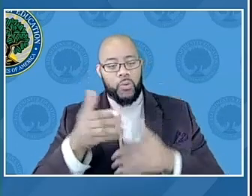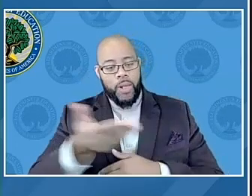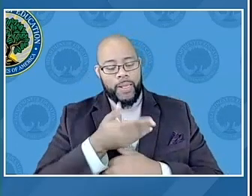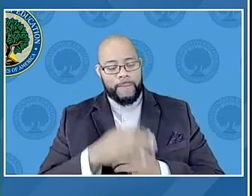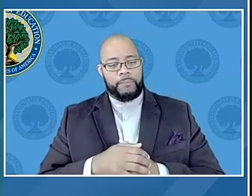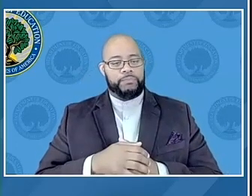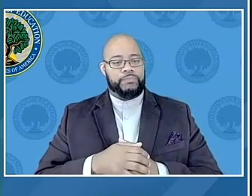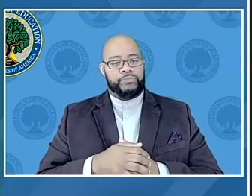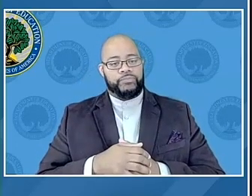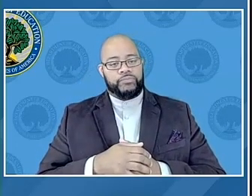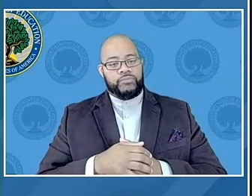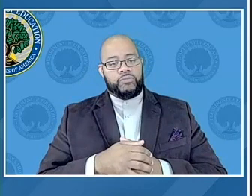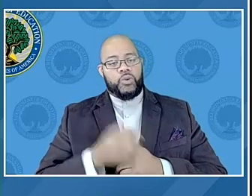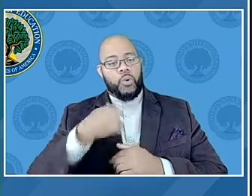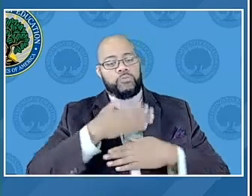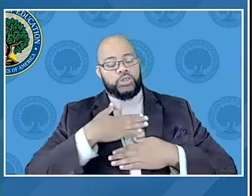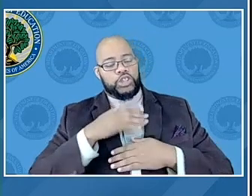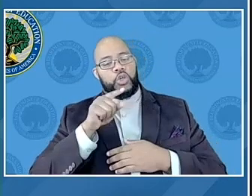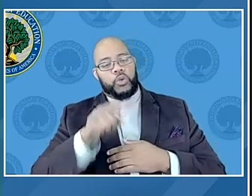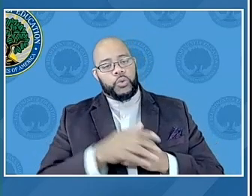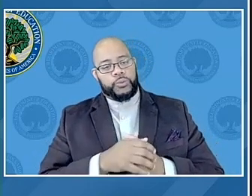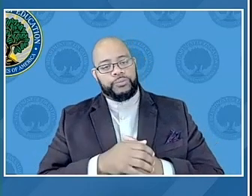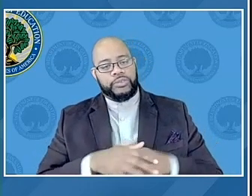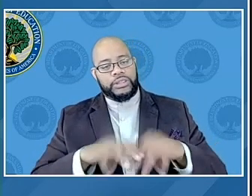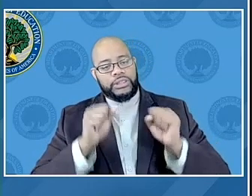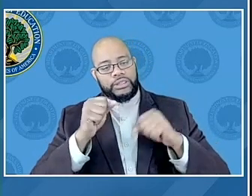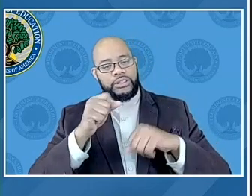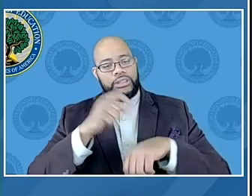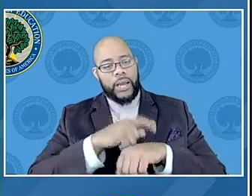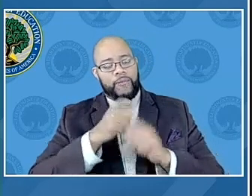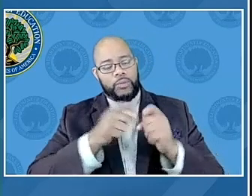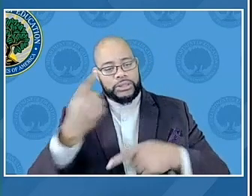We appreciate you taking time out of your day to address the committee.